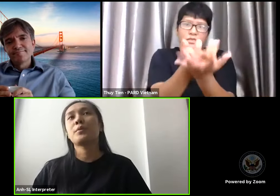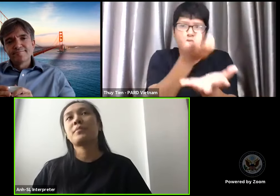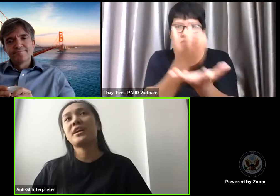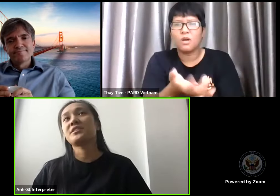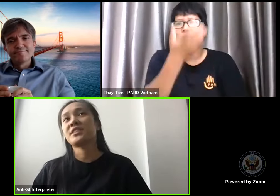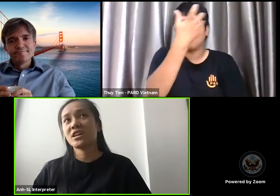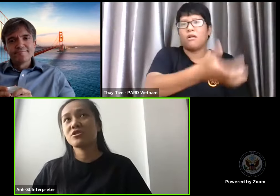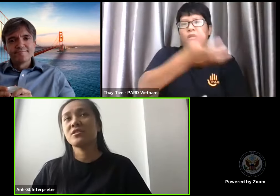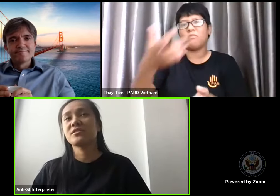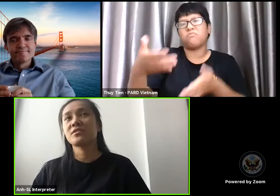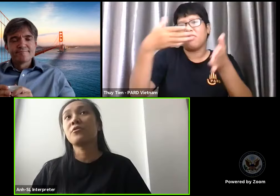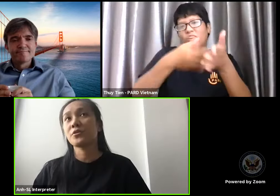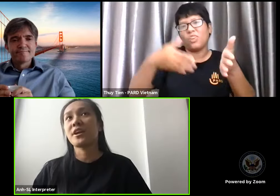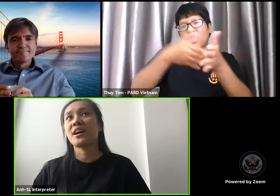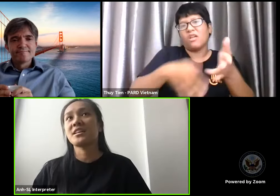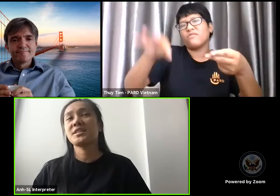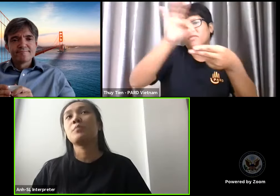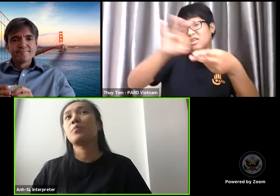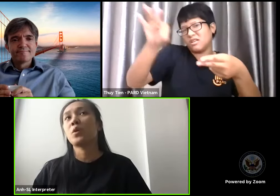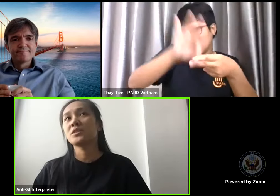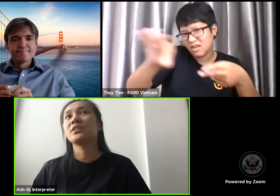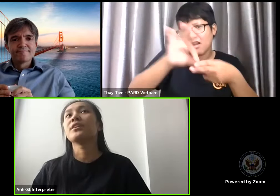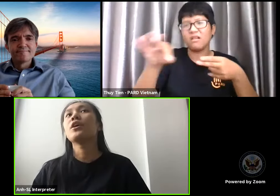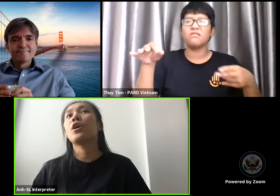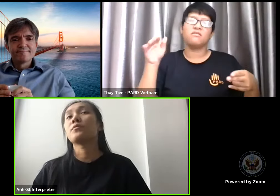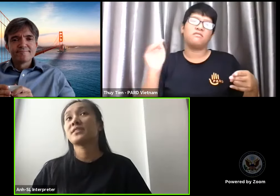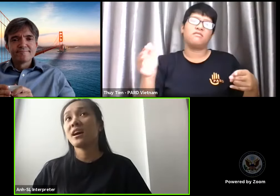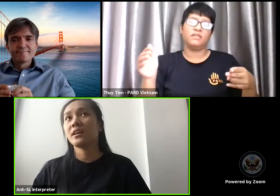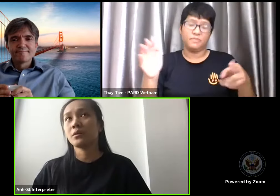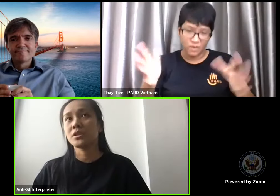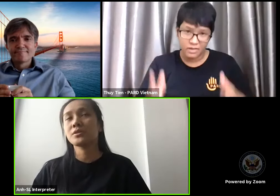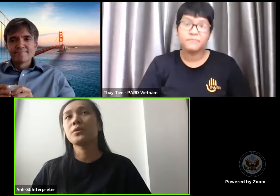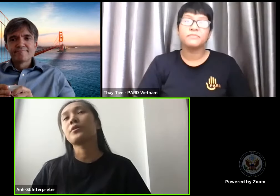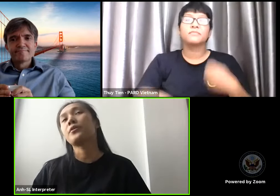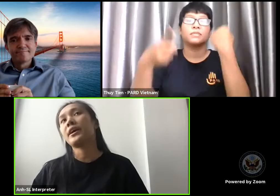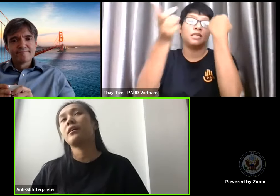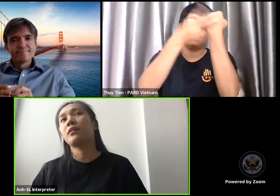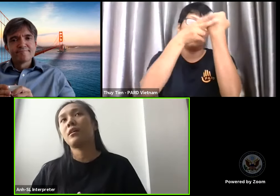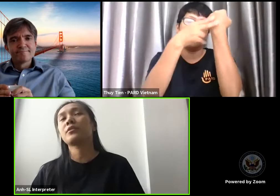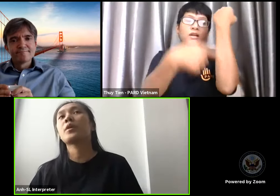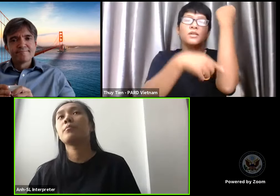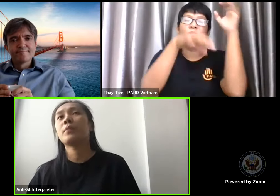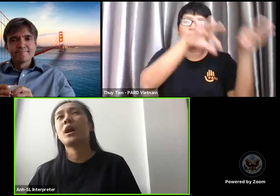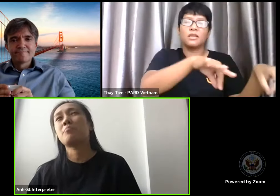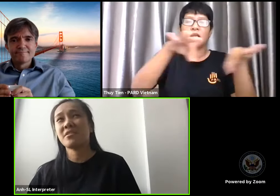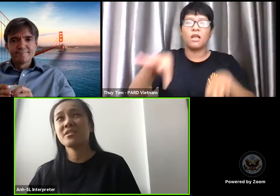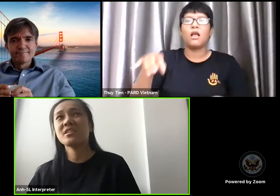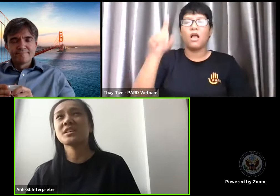not pay attention or recognize the importance of sign language. So it creates a lot of barriers